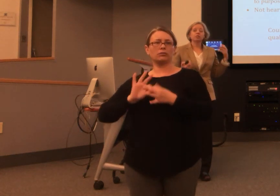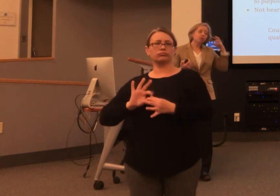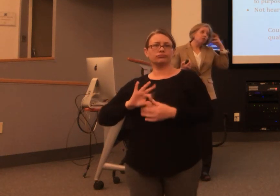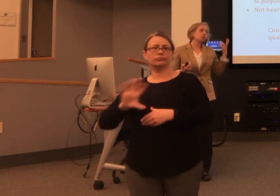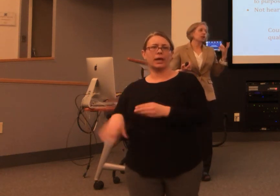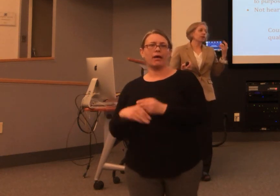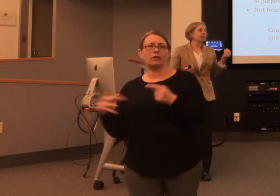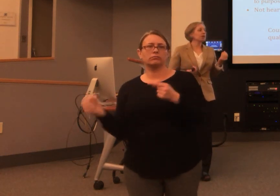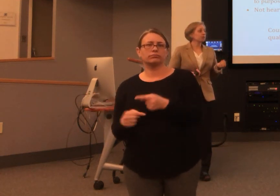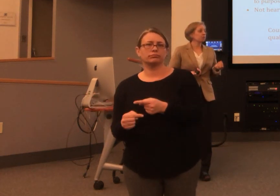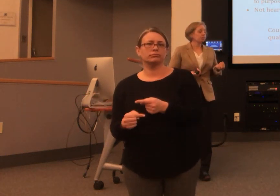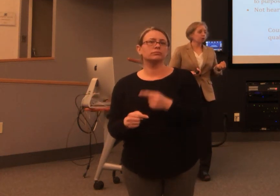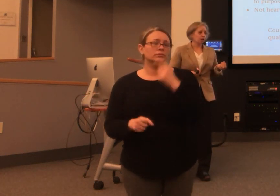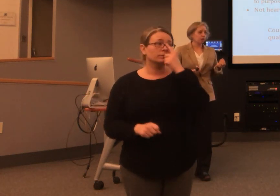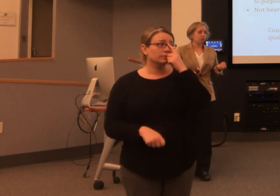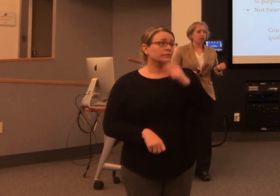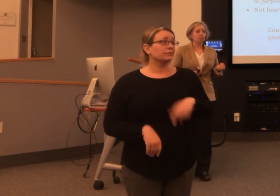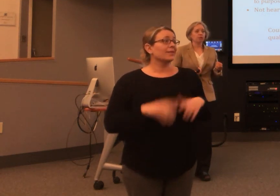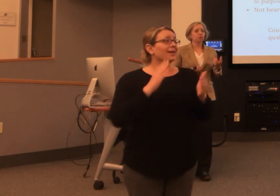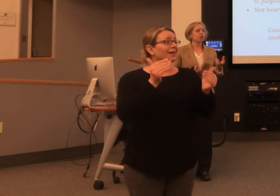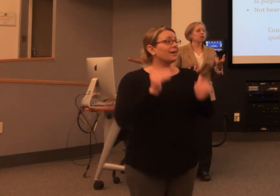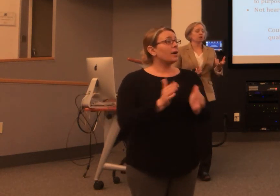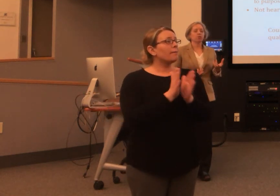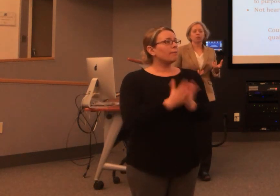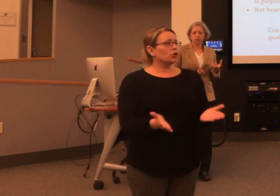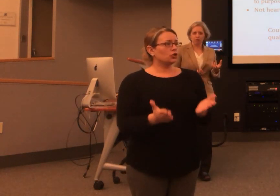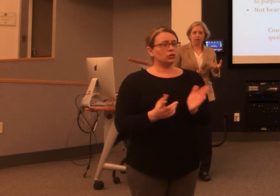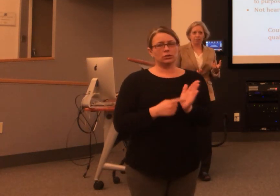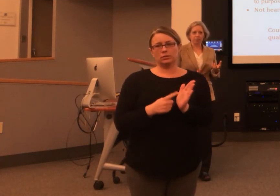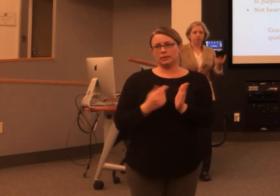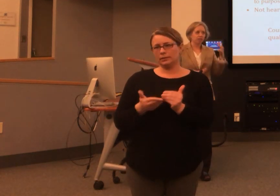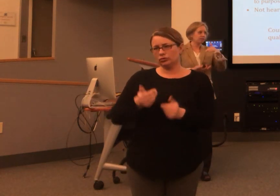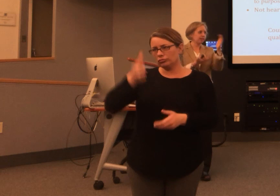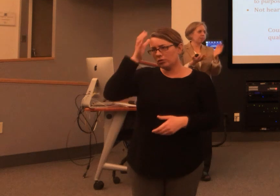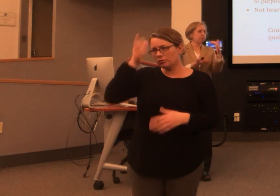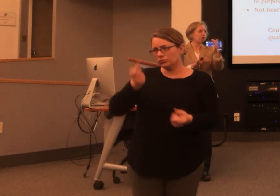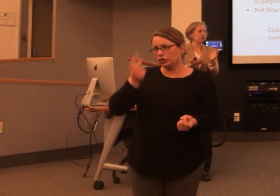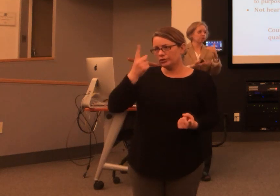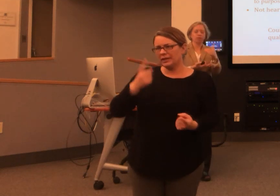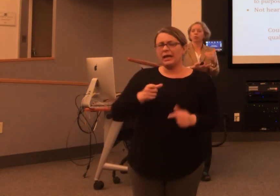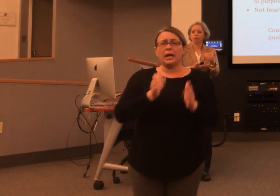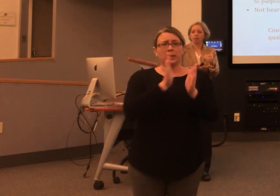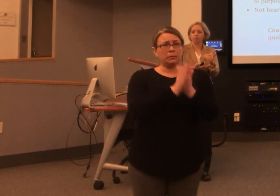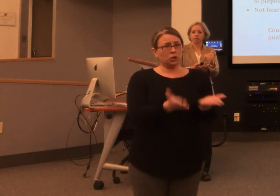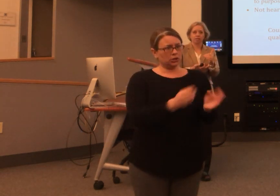it's easier to understand that concept of book, right? Like if we're talking about a photograph, you can't take part of a photograph, right?